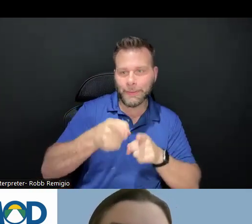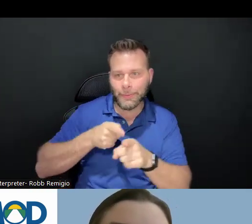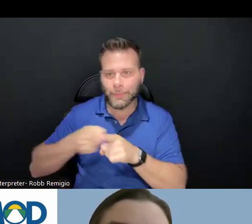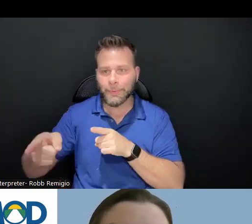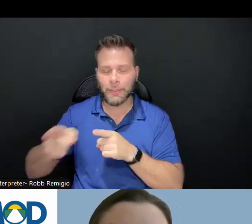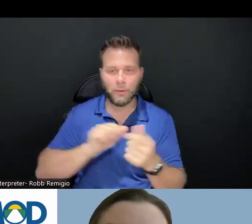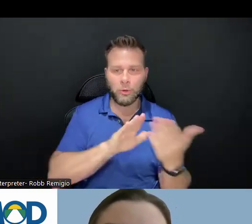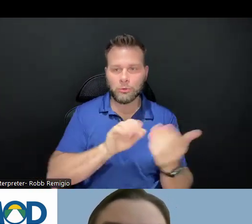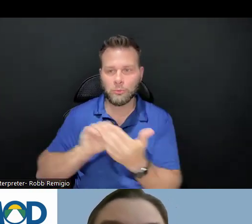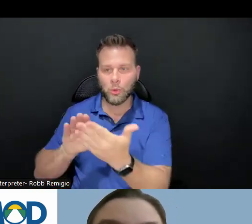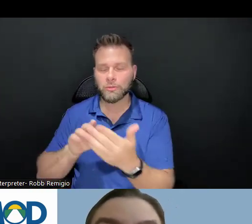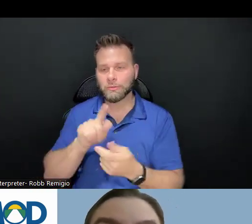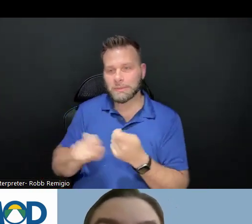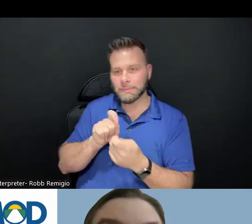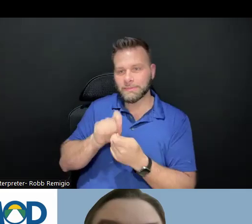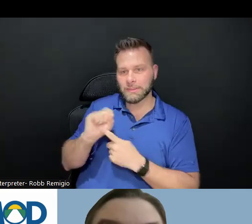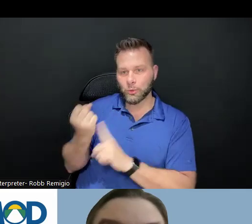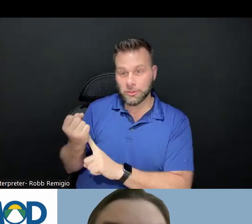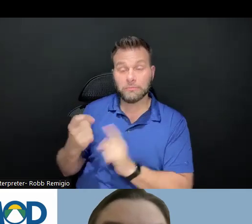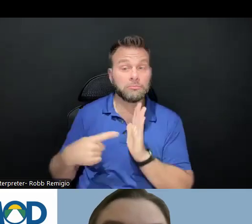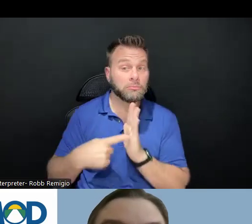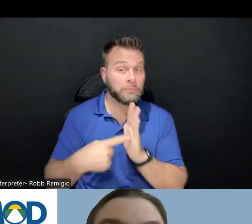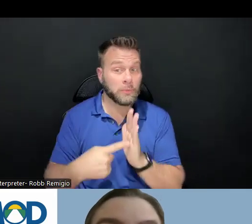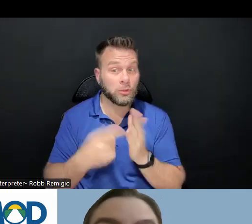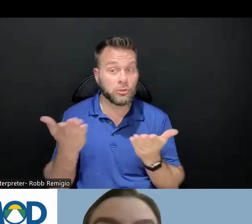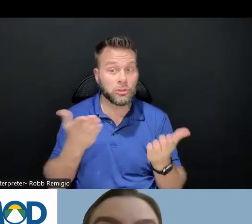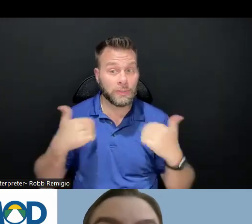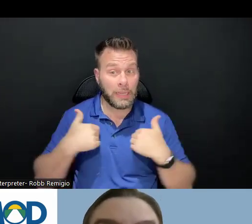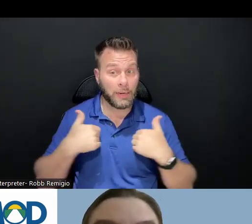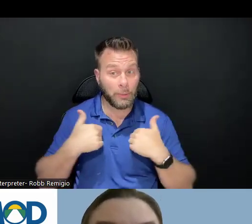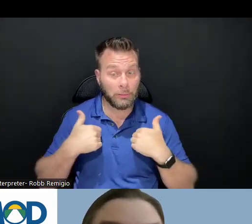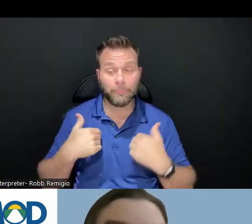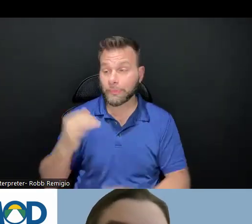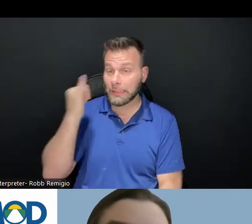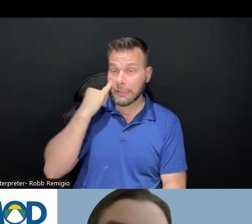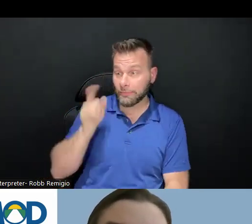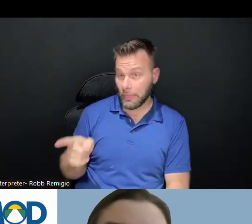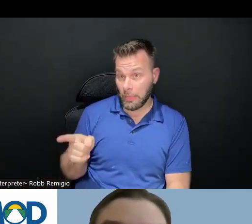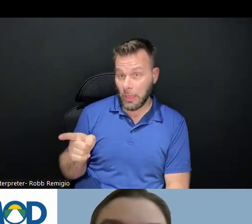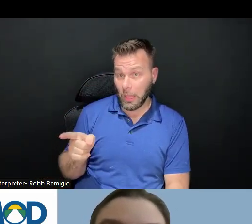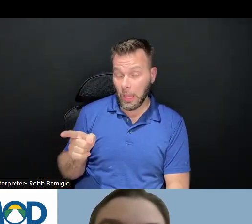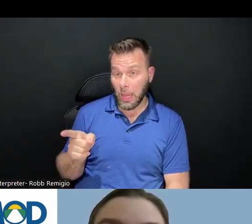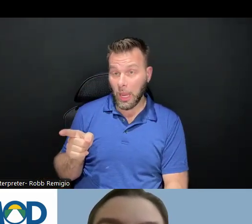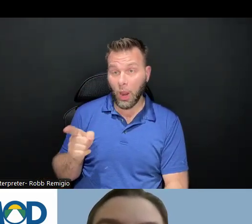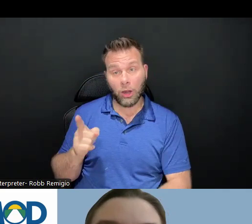carved out a special treatment for a specific scenario. For instance, with Service